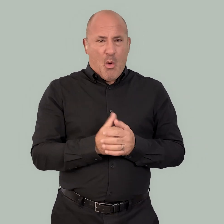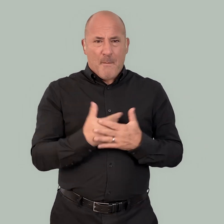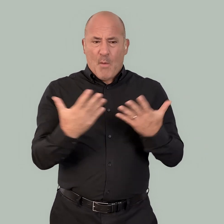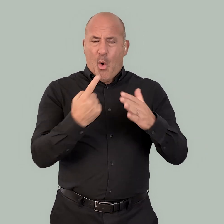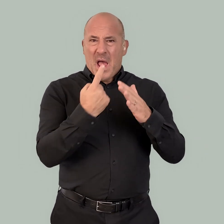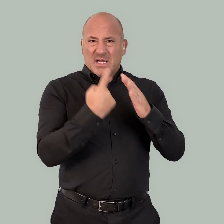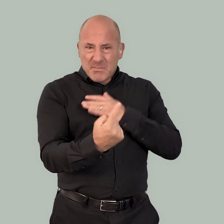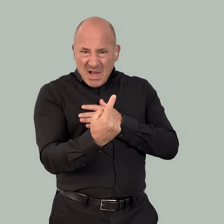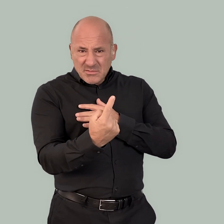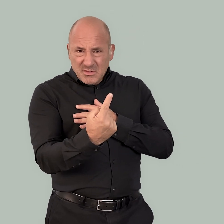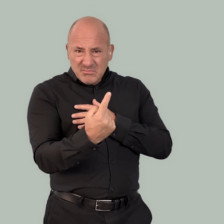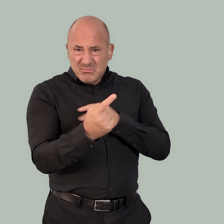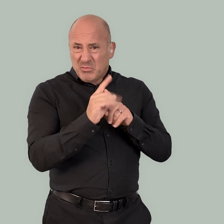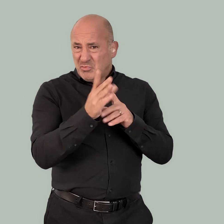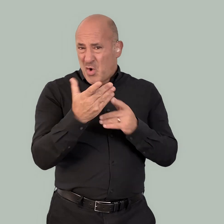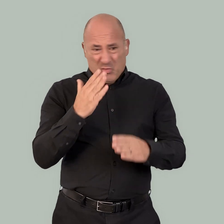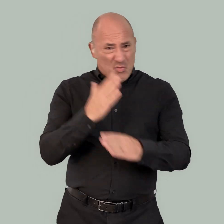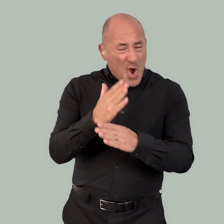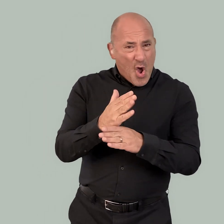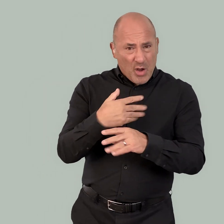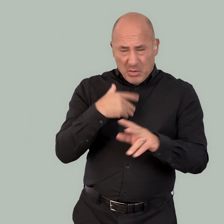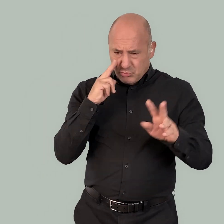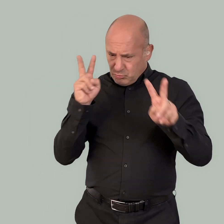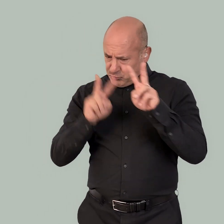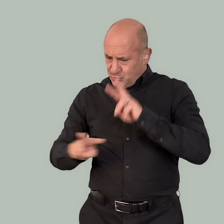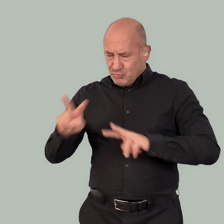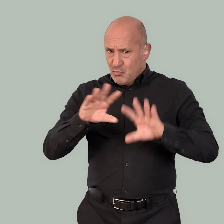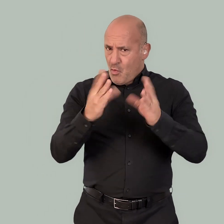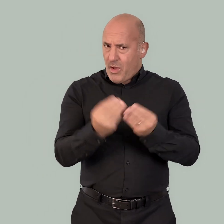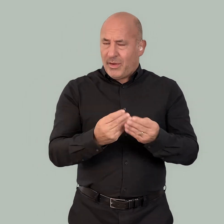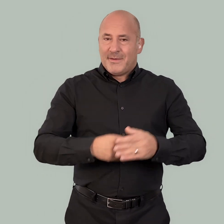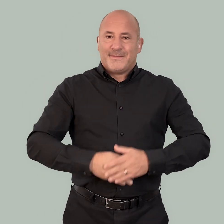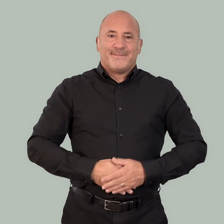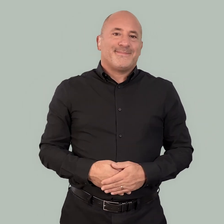and greater independence, including through employment.